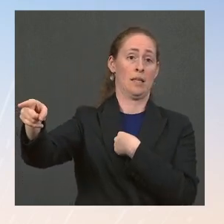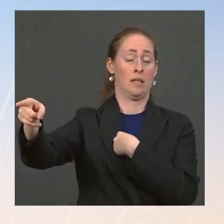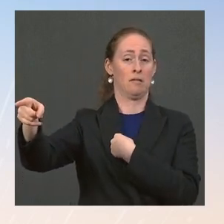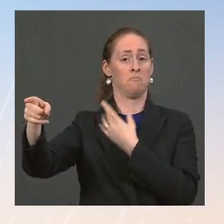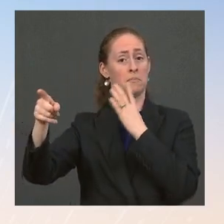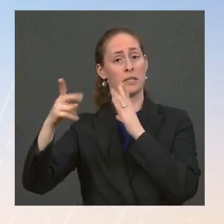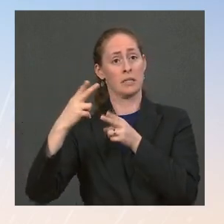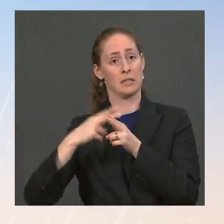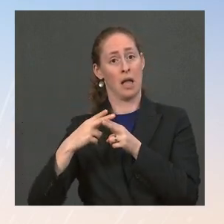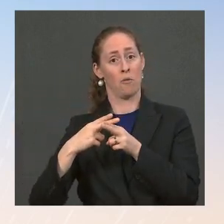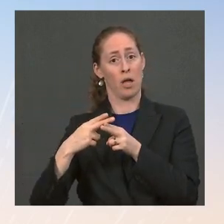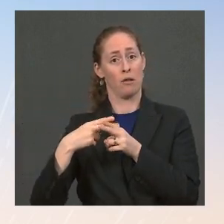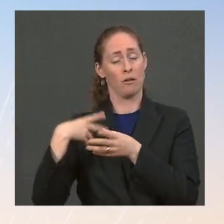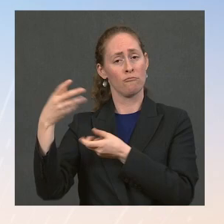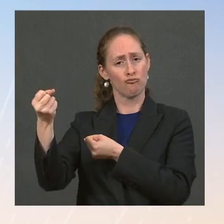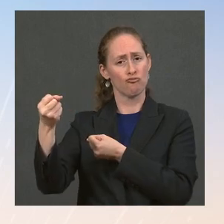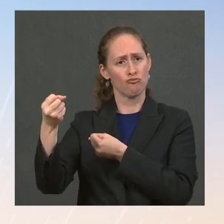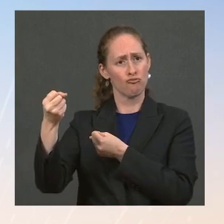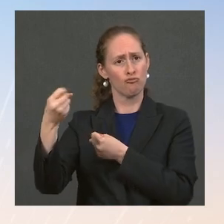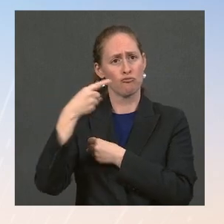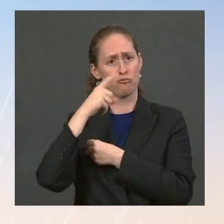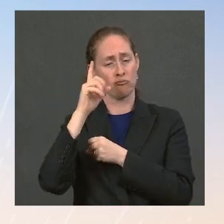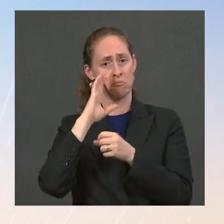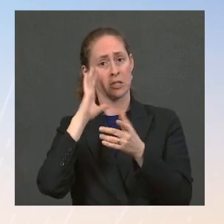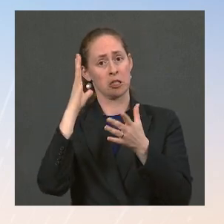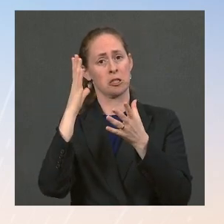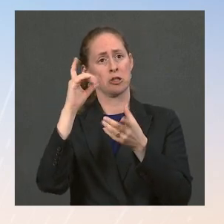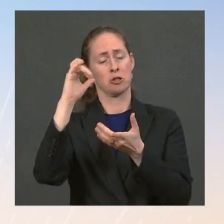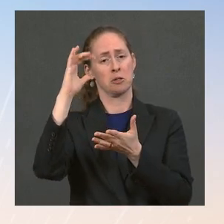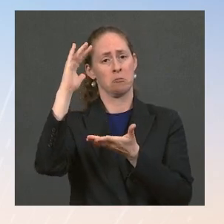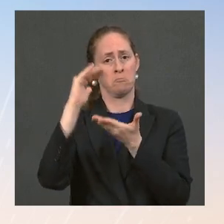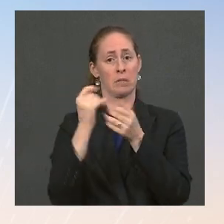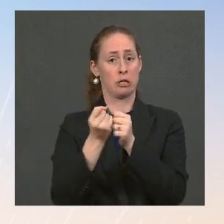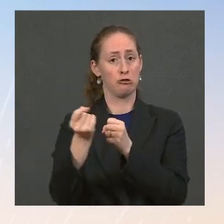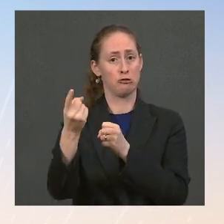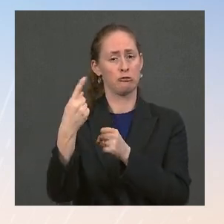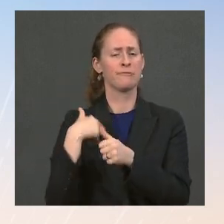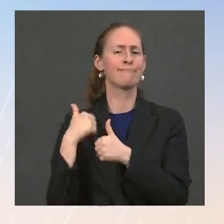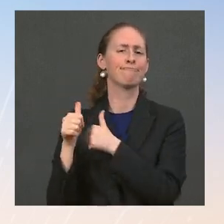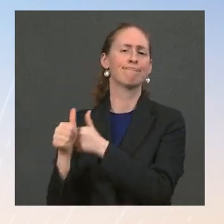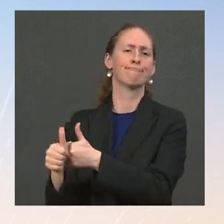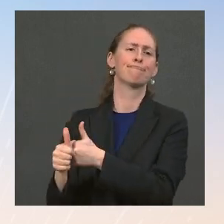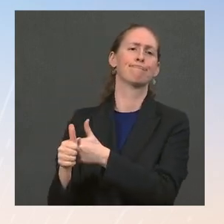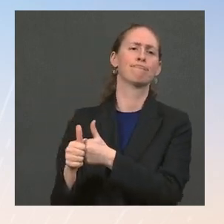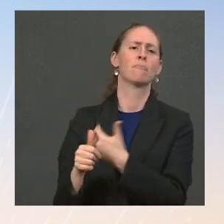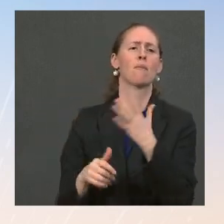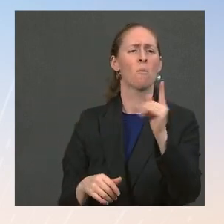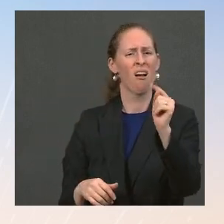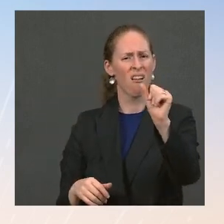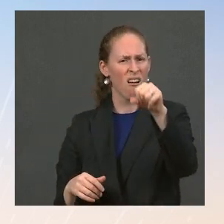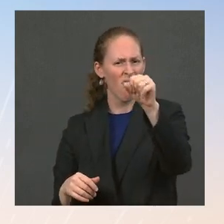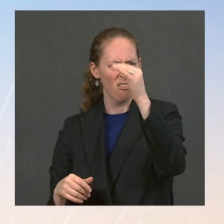It is also important that we address this over the long term and we address the cost -- that is really what we're talking about --